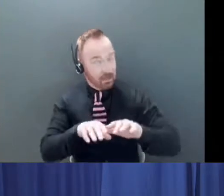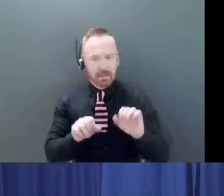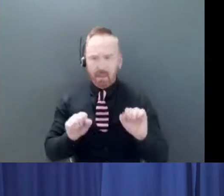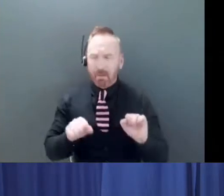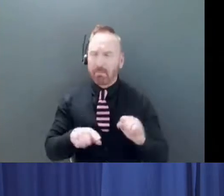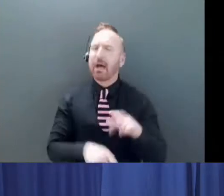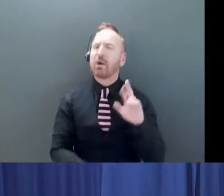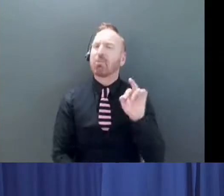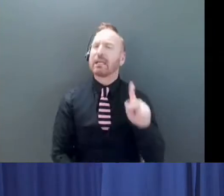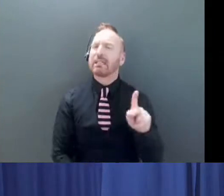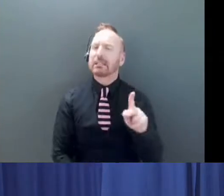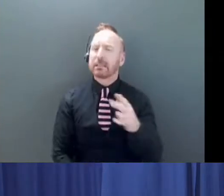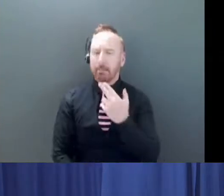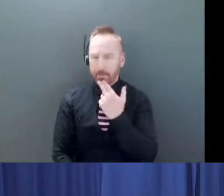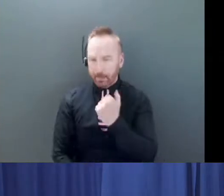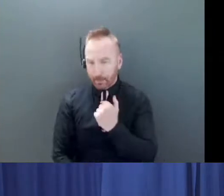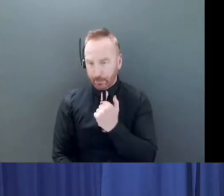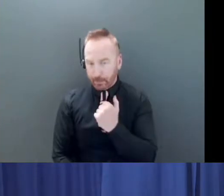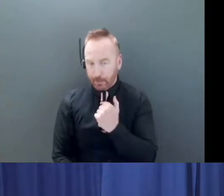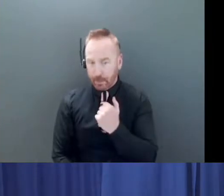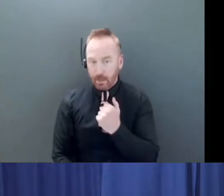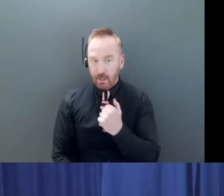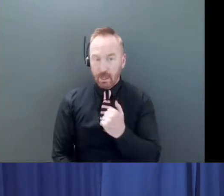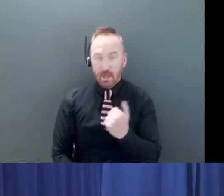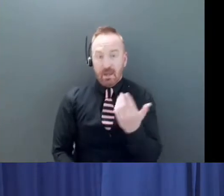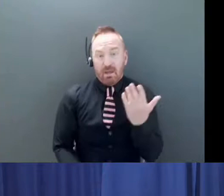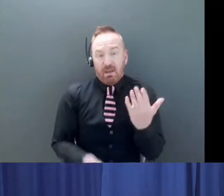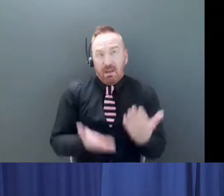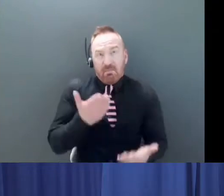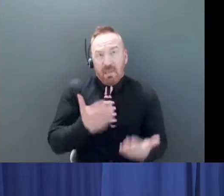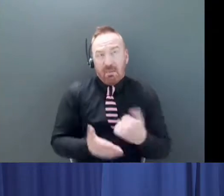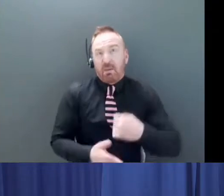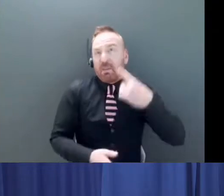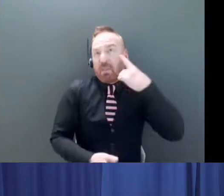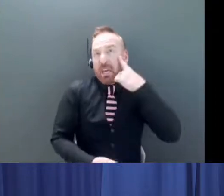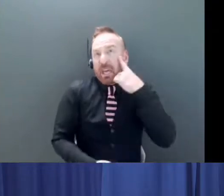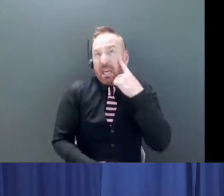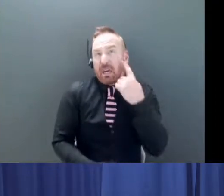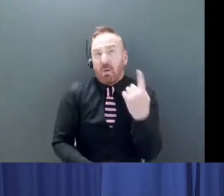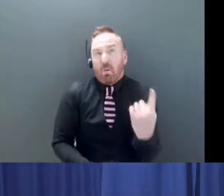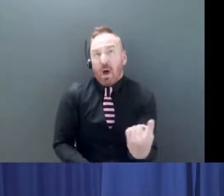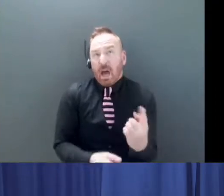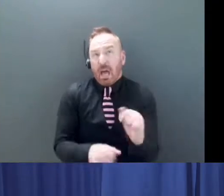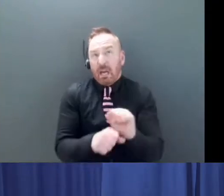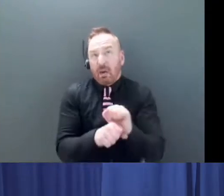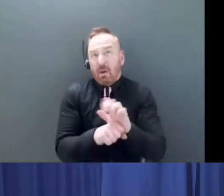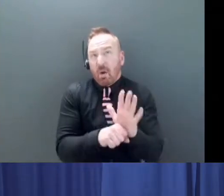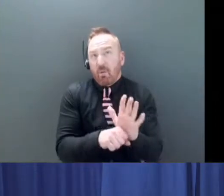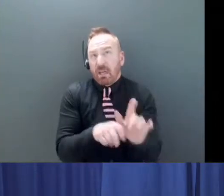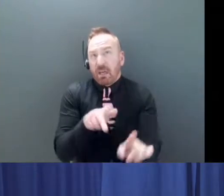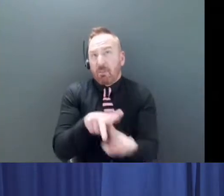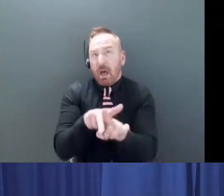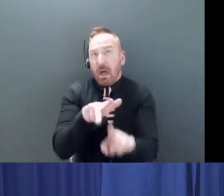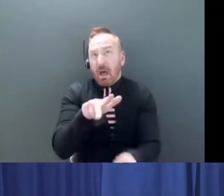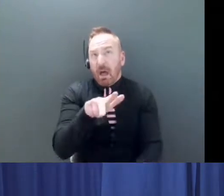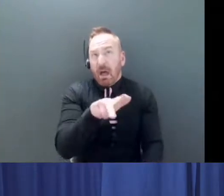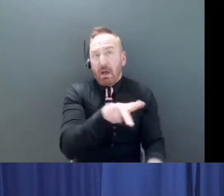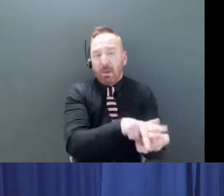introduction every few weeks compared to the several every week that we would have had during previous and have had